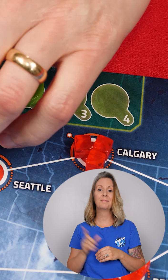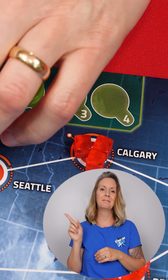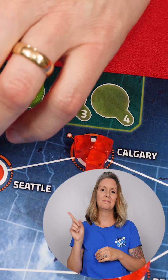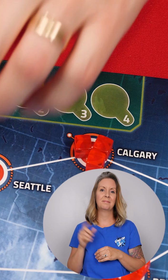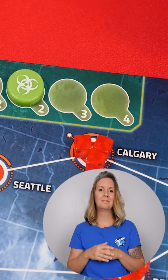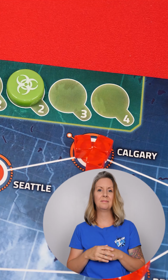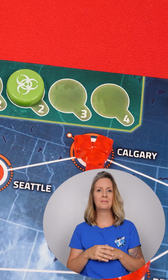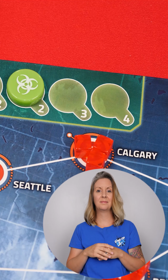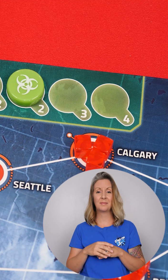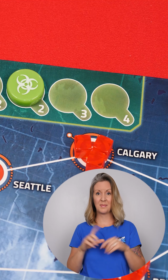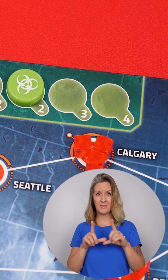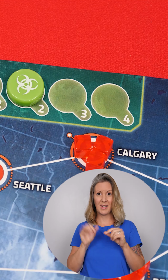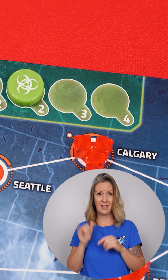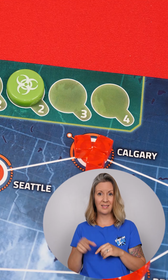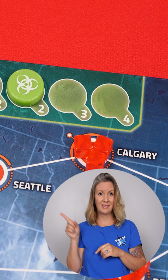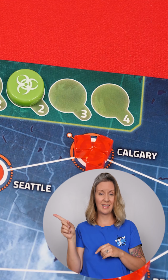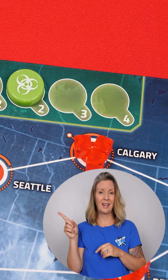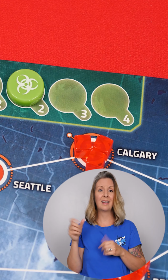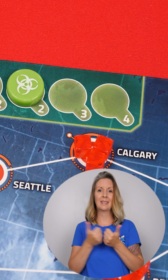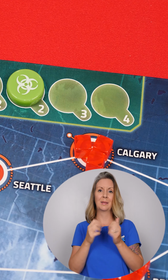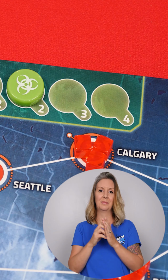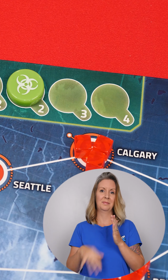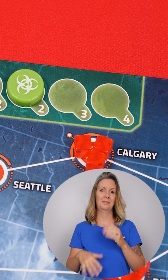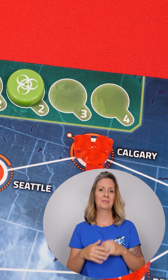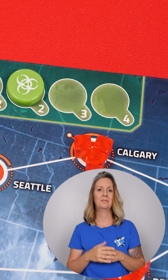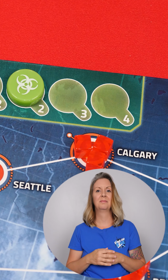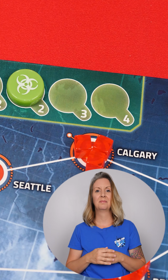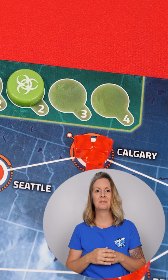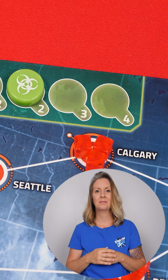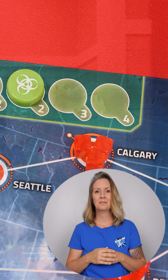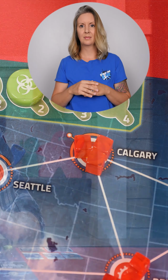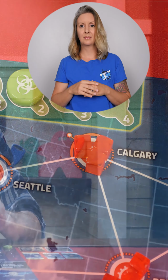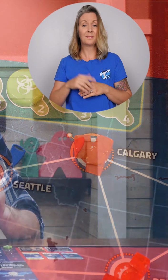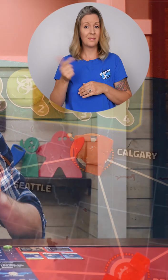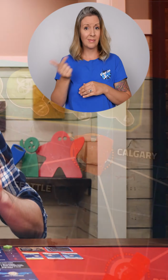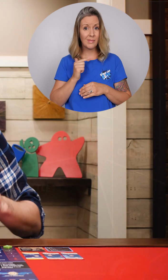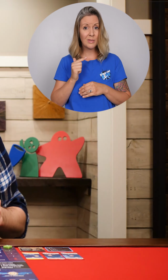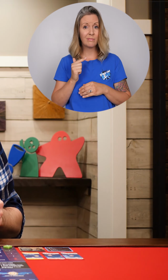of the infection deck. And then you remove the epidemic from the game. It is possible